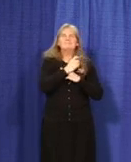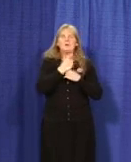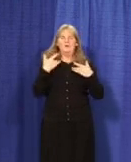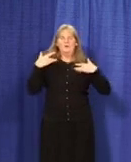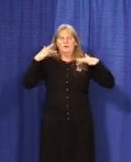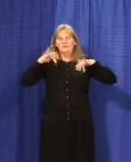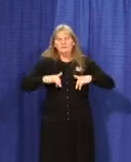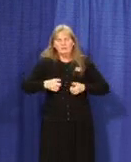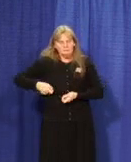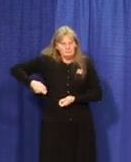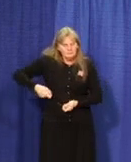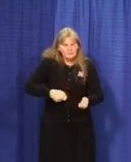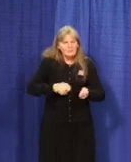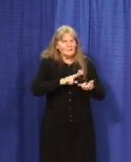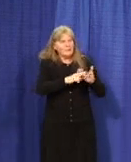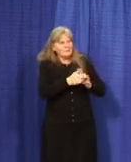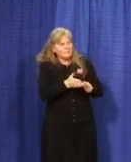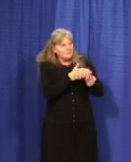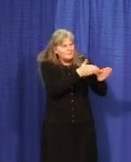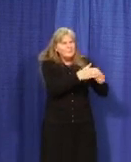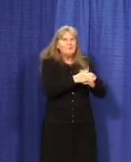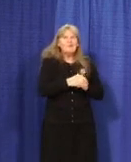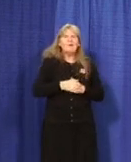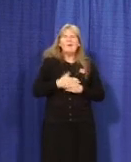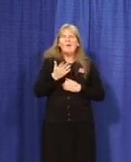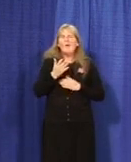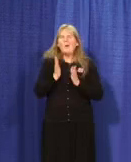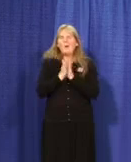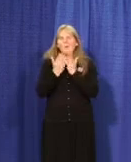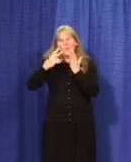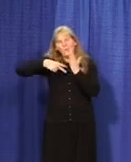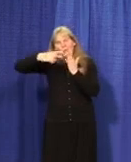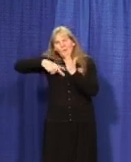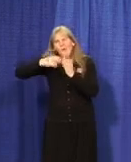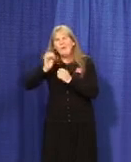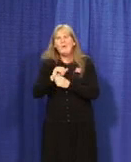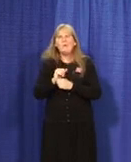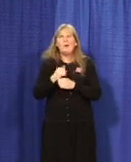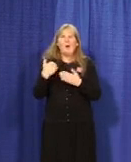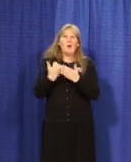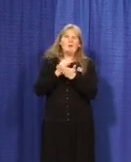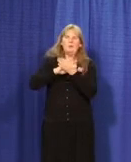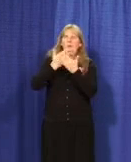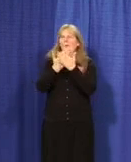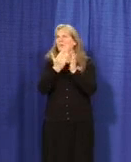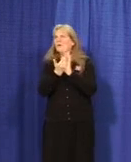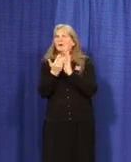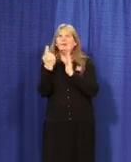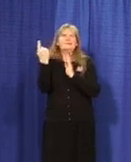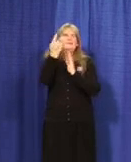neighbour, or maybe checking out in new Canada reads book or savouring a new recipe, learn to